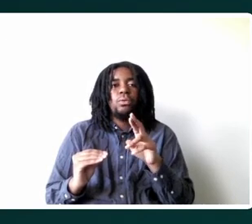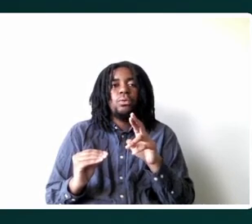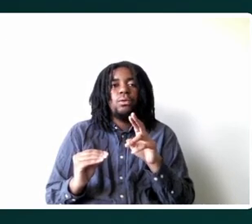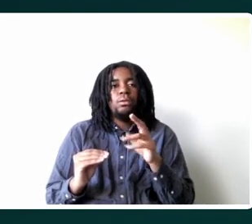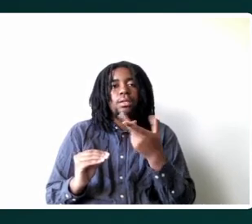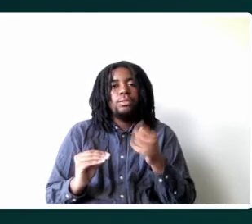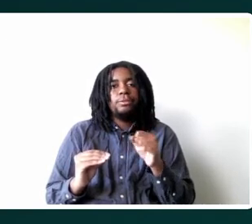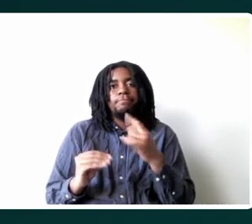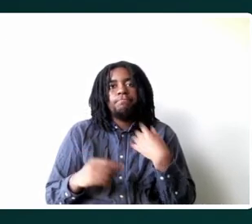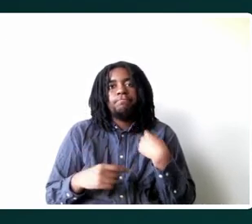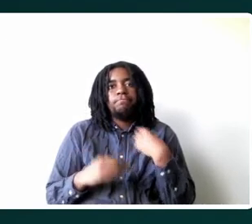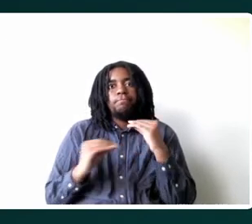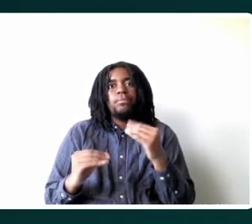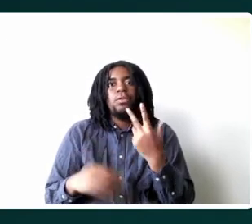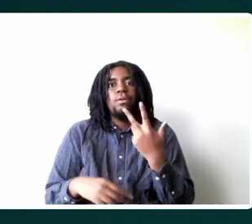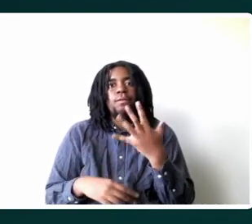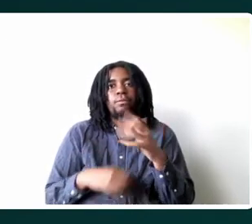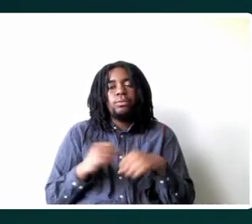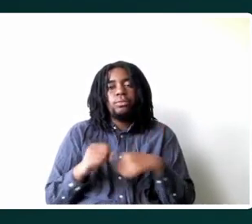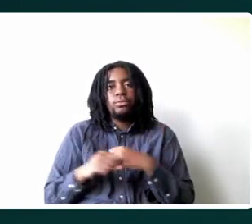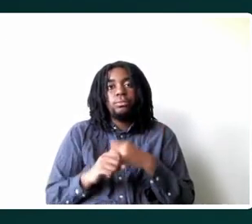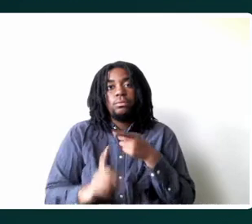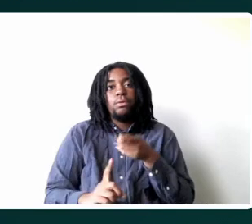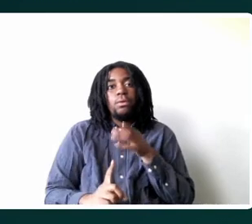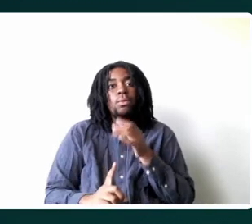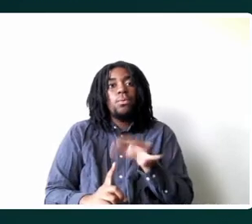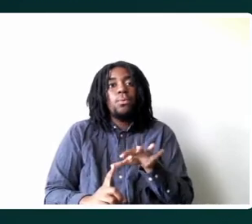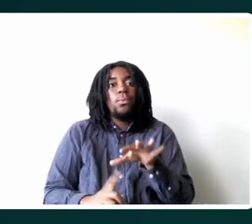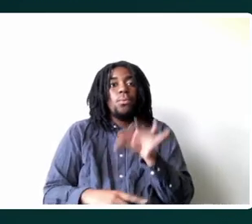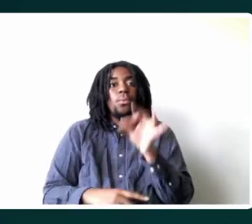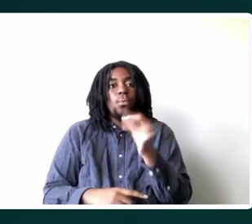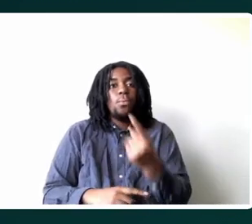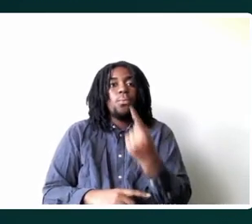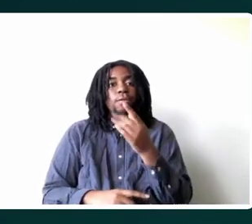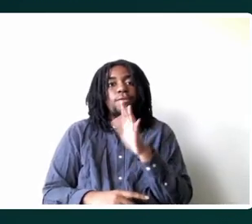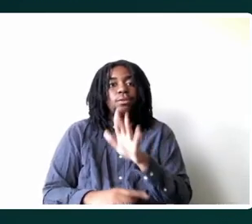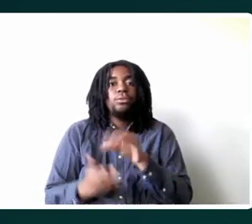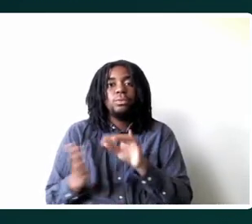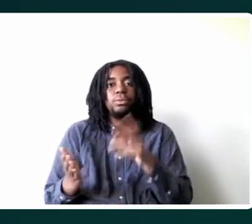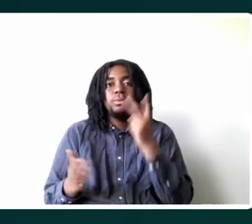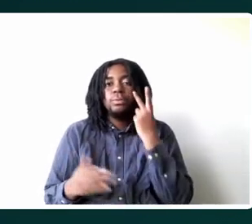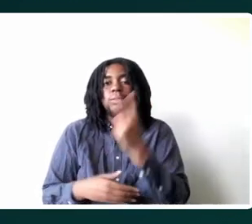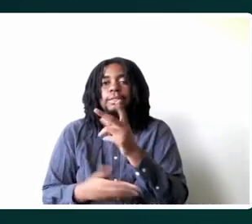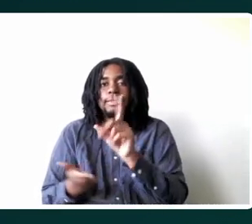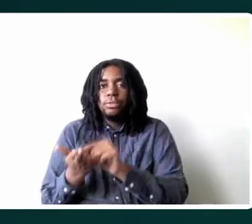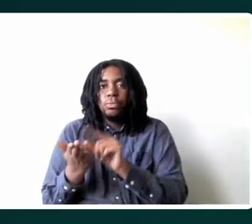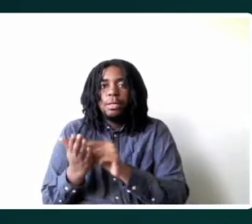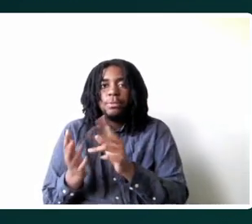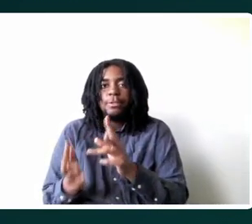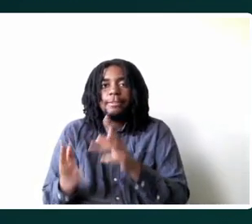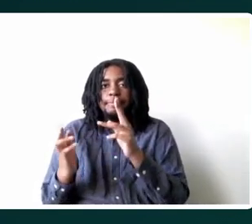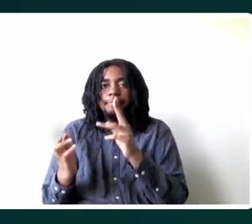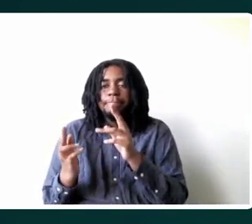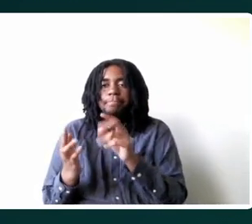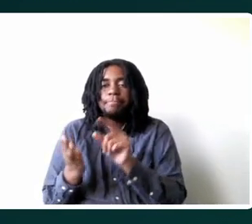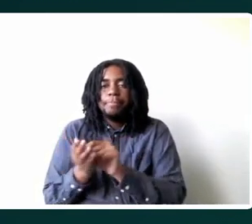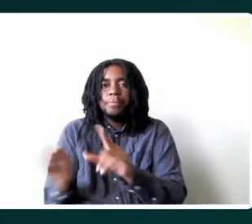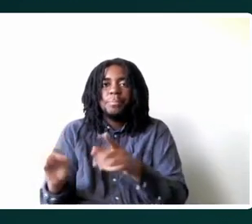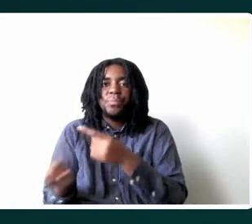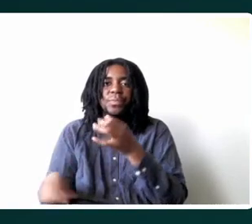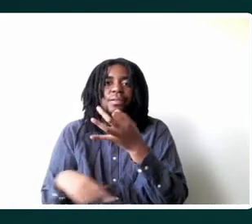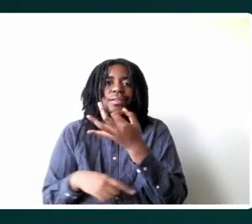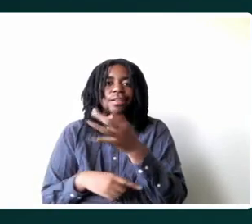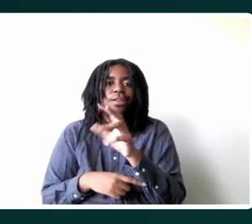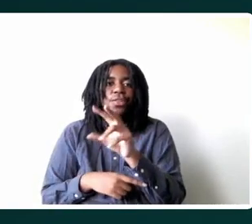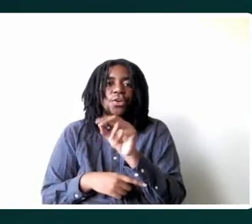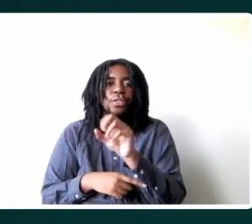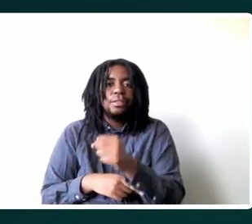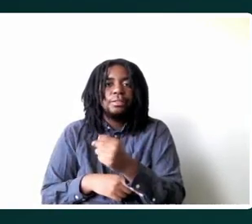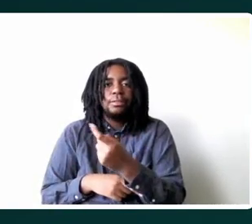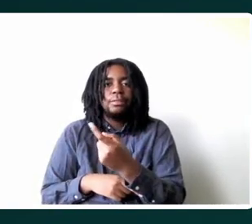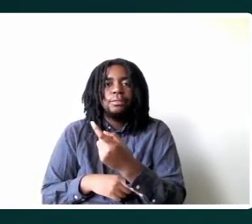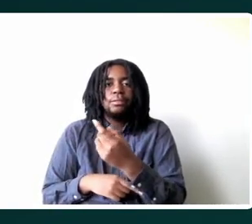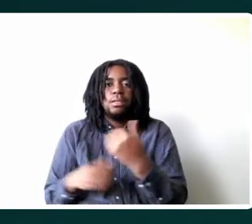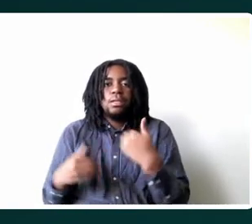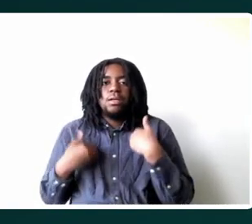One of her students, you can see a newspaper clipping from the 1930s of a young William Taylor